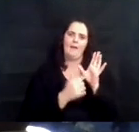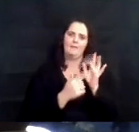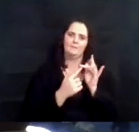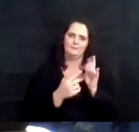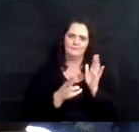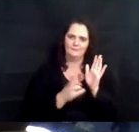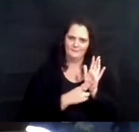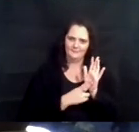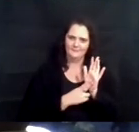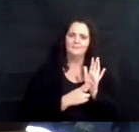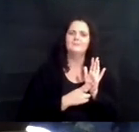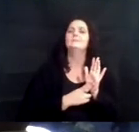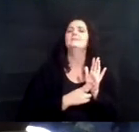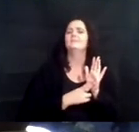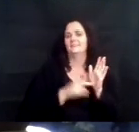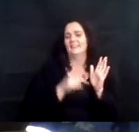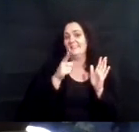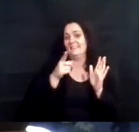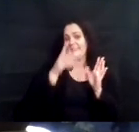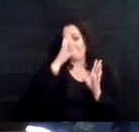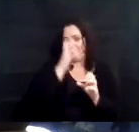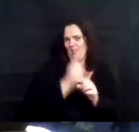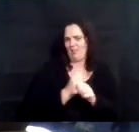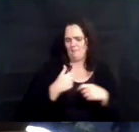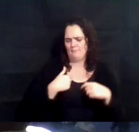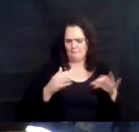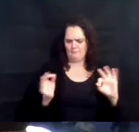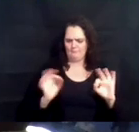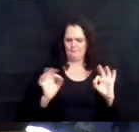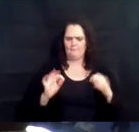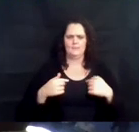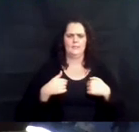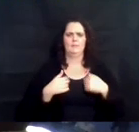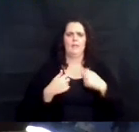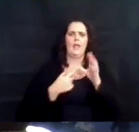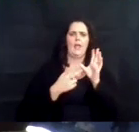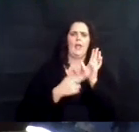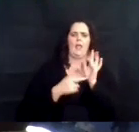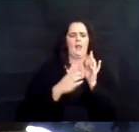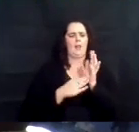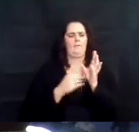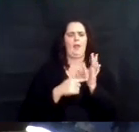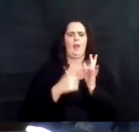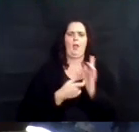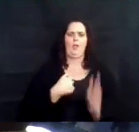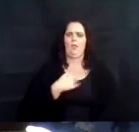he says in his own mind, he's not an animator and, when he says that he thinks